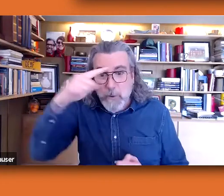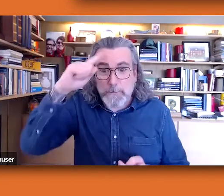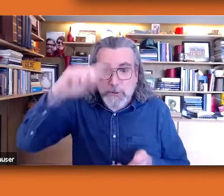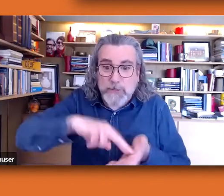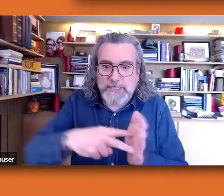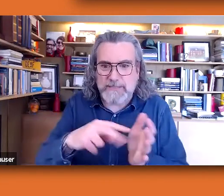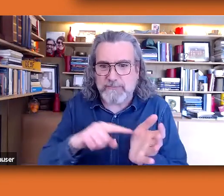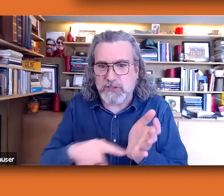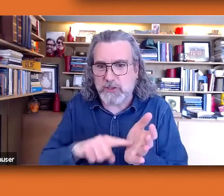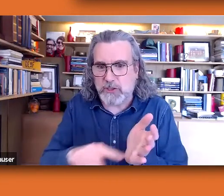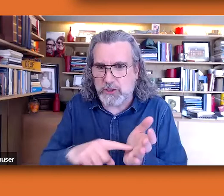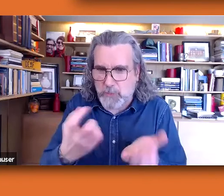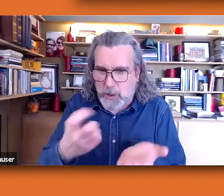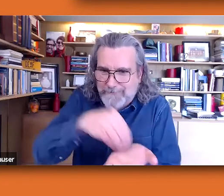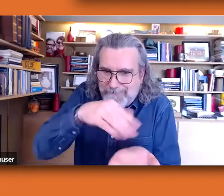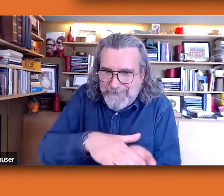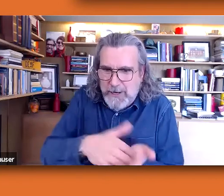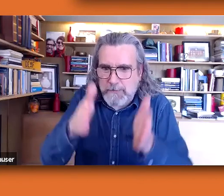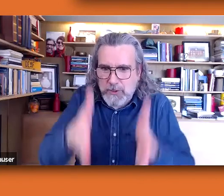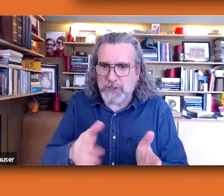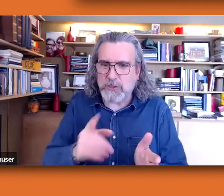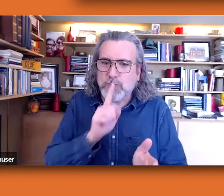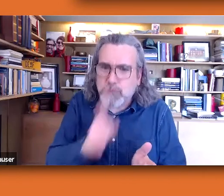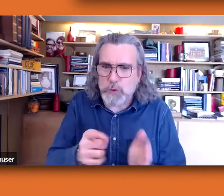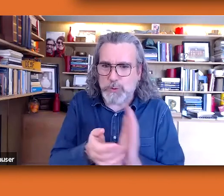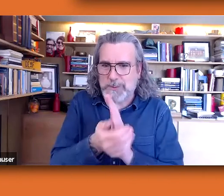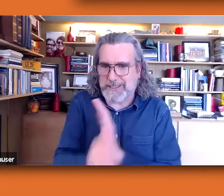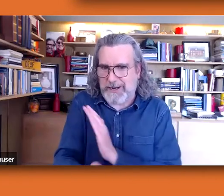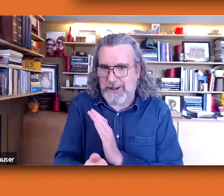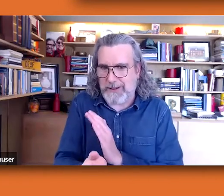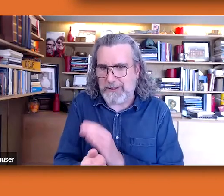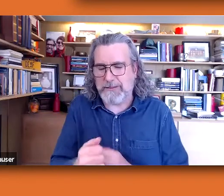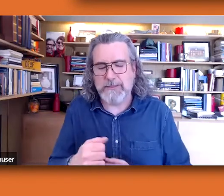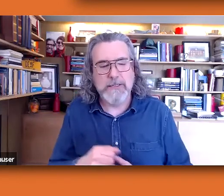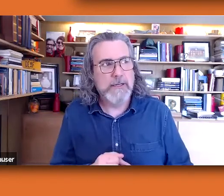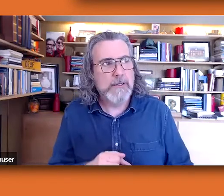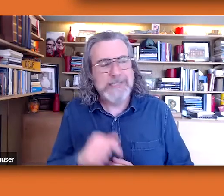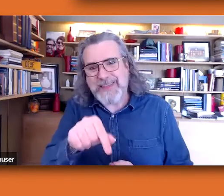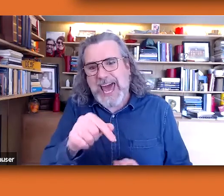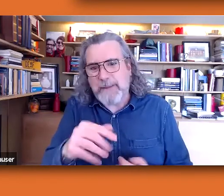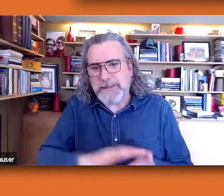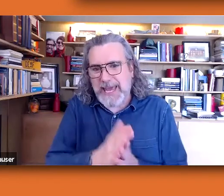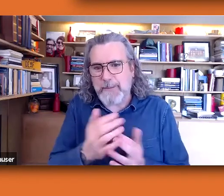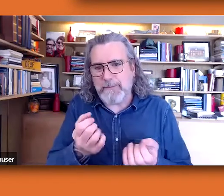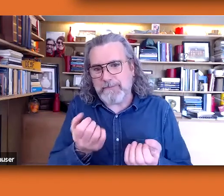ASL skills for research documentation purposes. How do we measure whether someone is actually fluent?